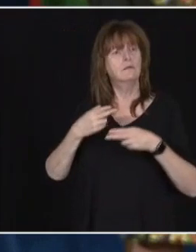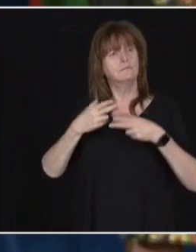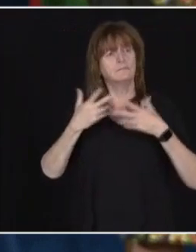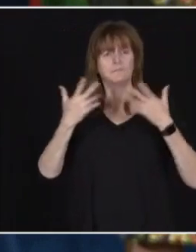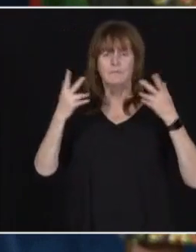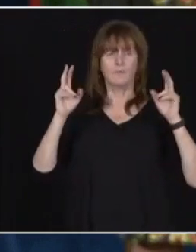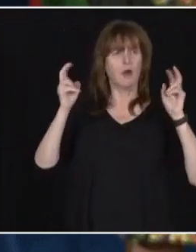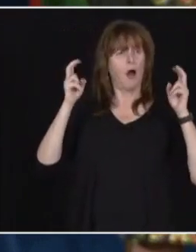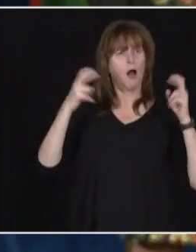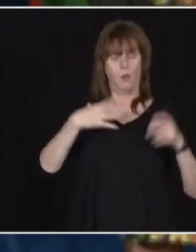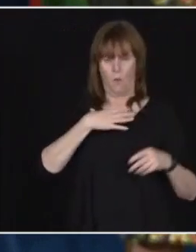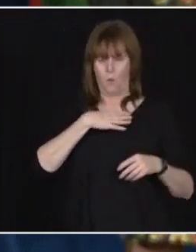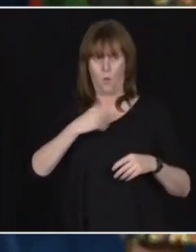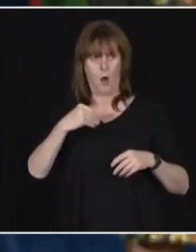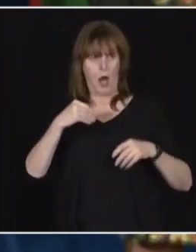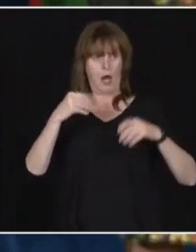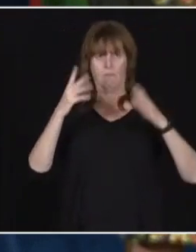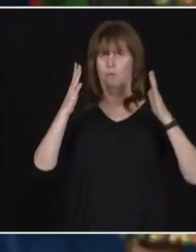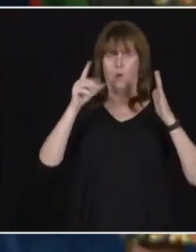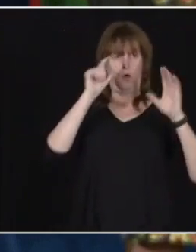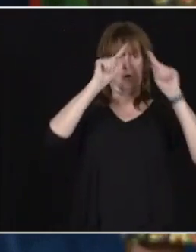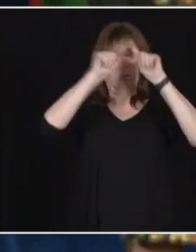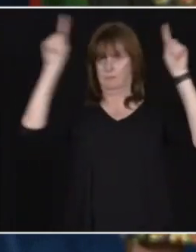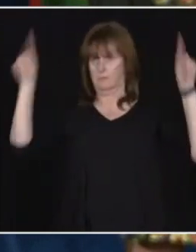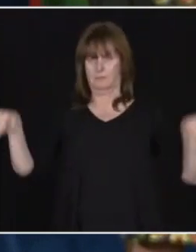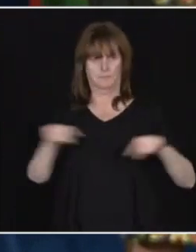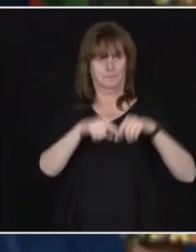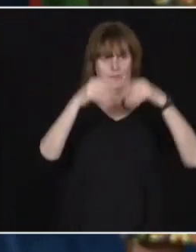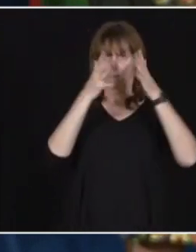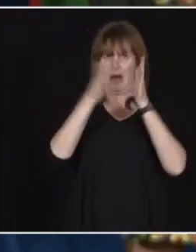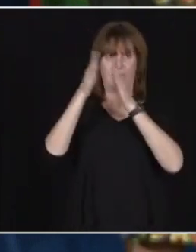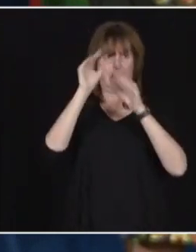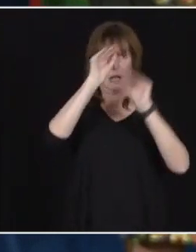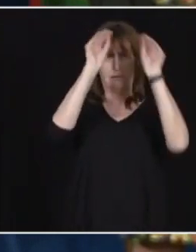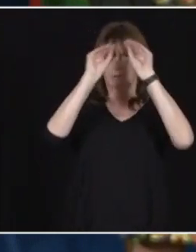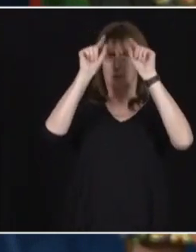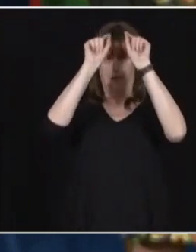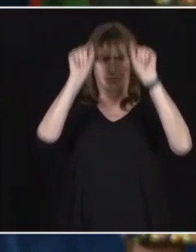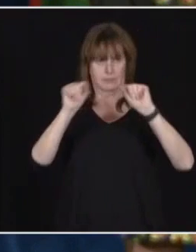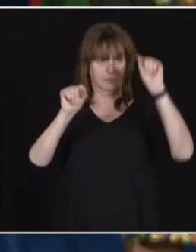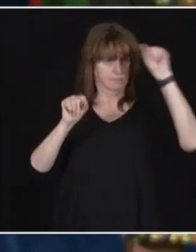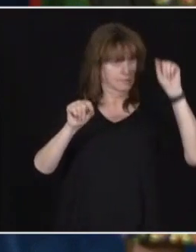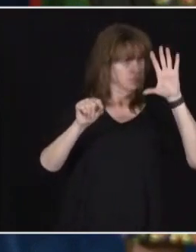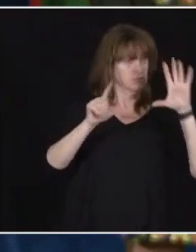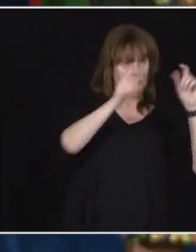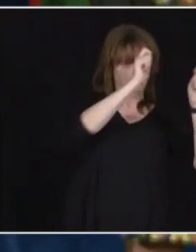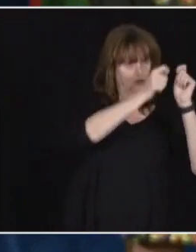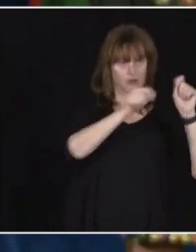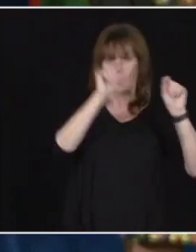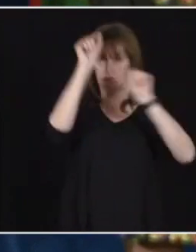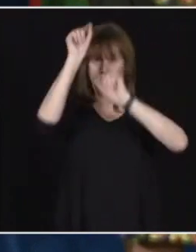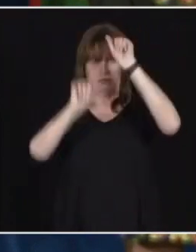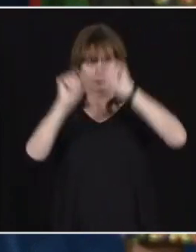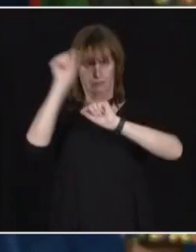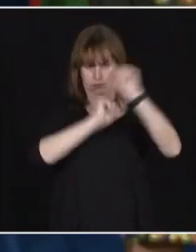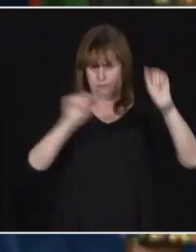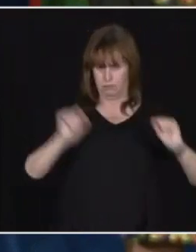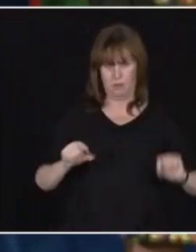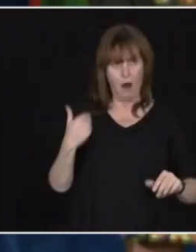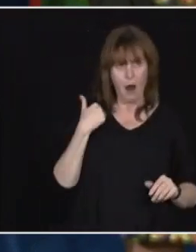Is there a whiteboard to somewhere in your office or in this government that has a detailed plan to reopen the Ontario economy with some firm dates attached?